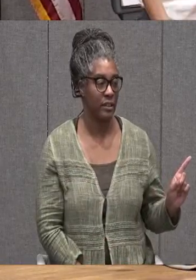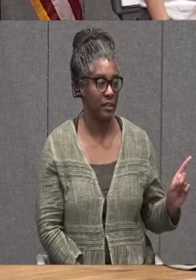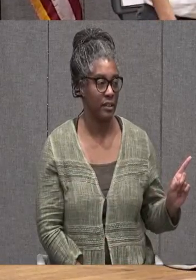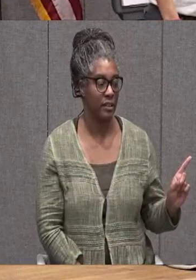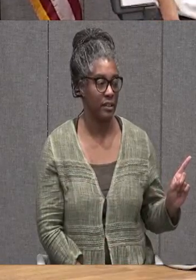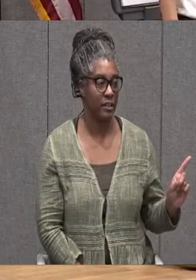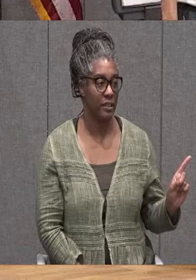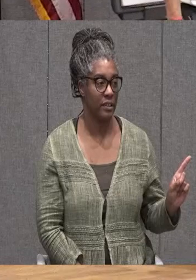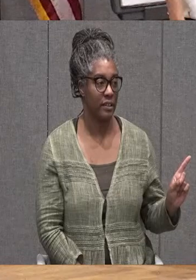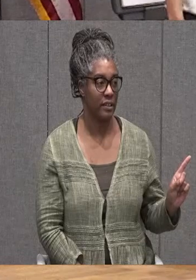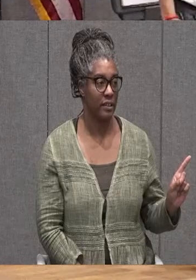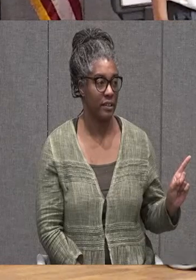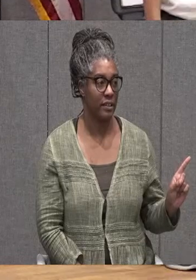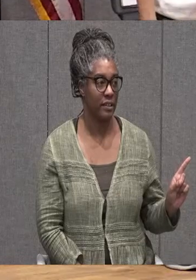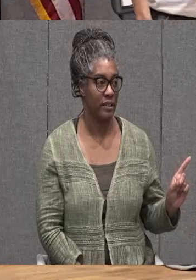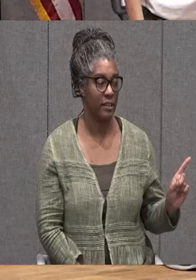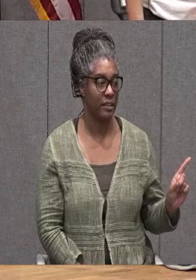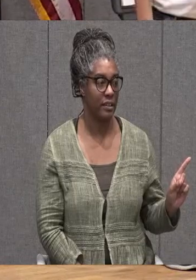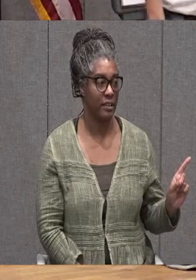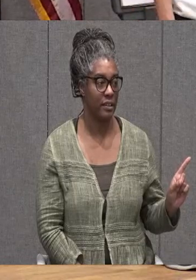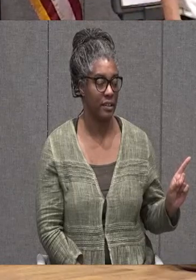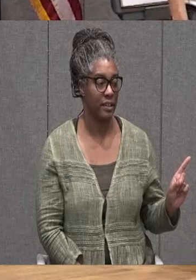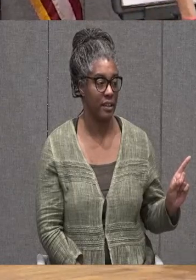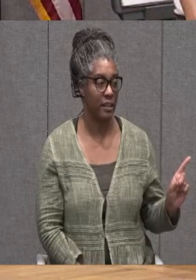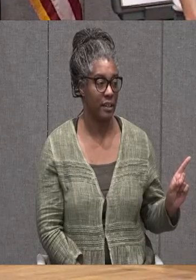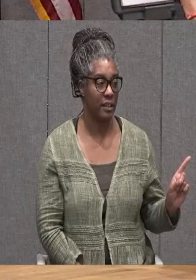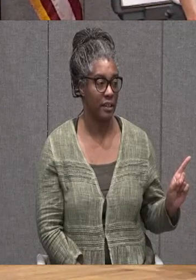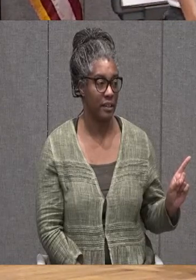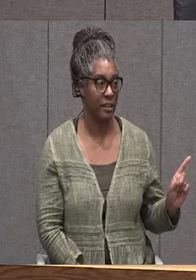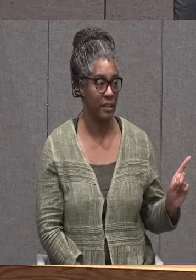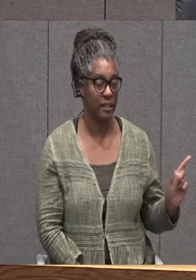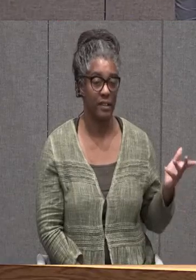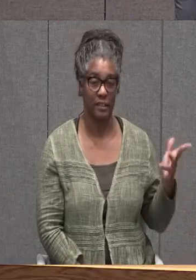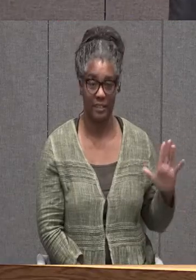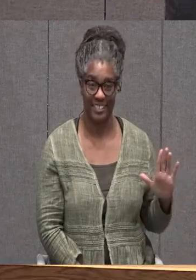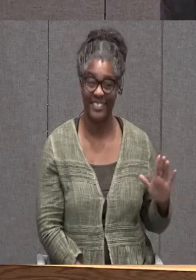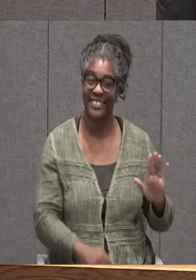five, six, seven, eight. Great job.